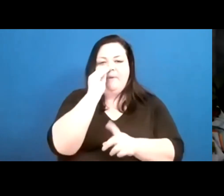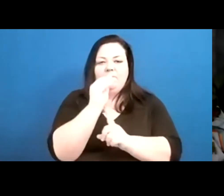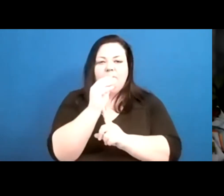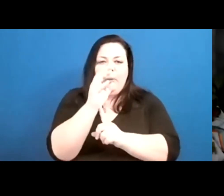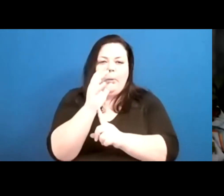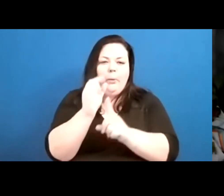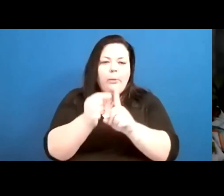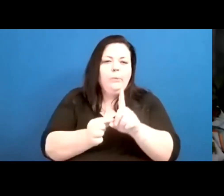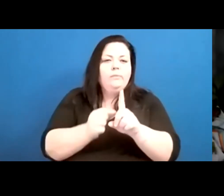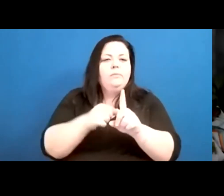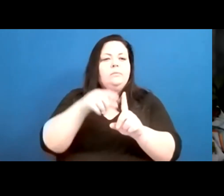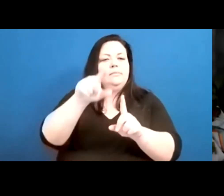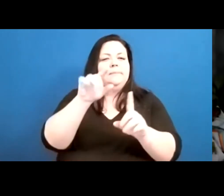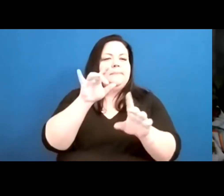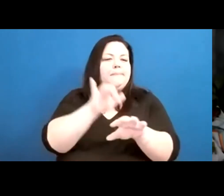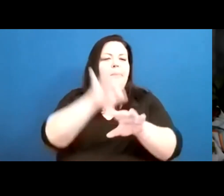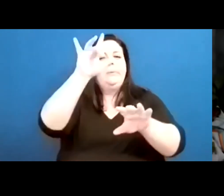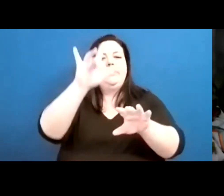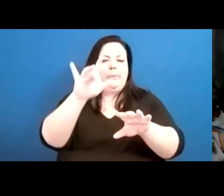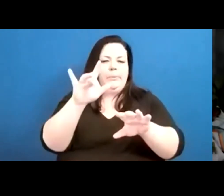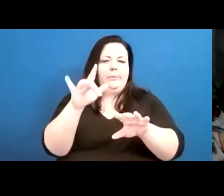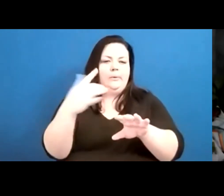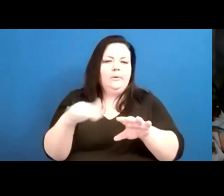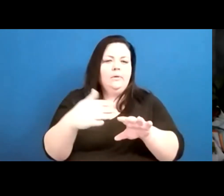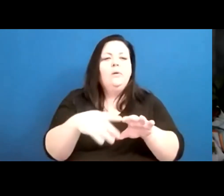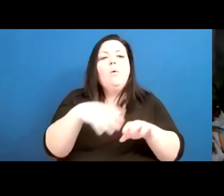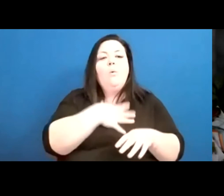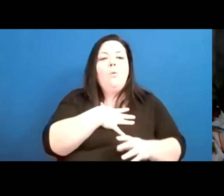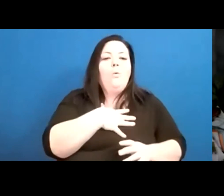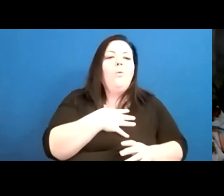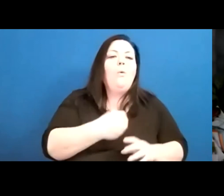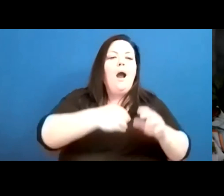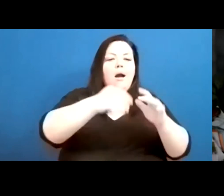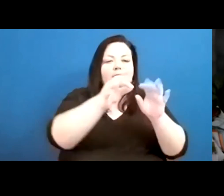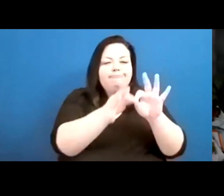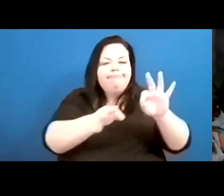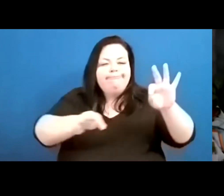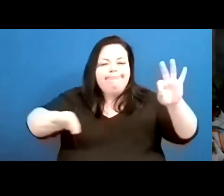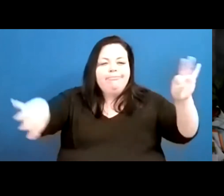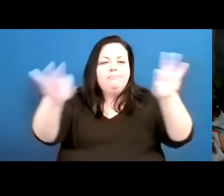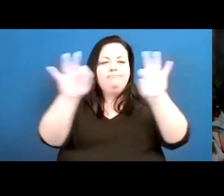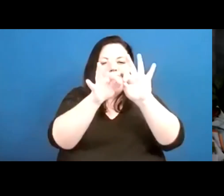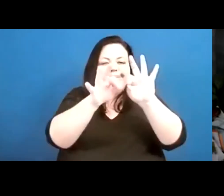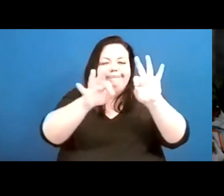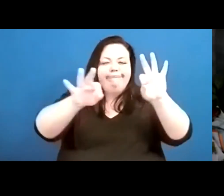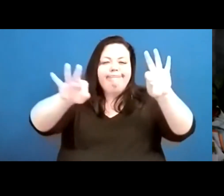by glistening thumbnail // string of white sap stretches to thread // then snaps